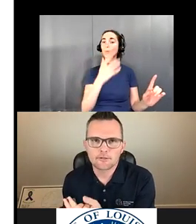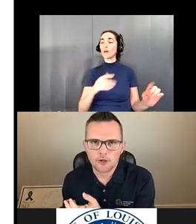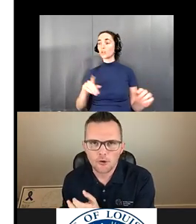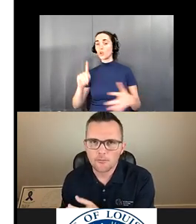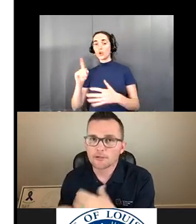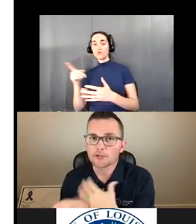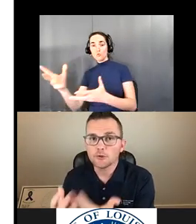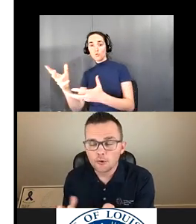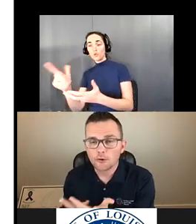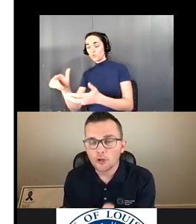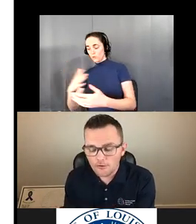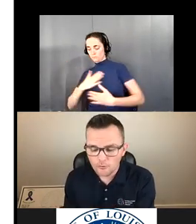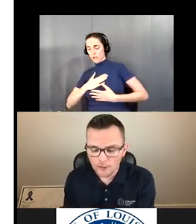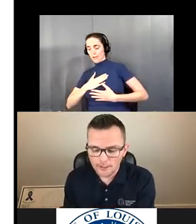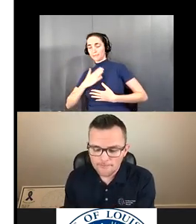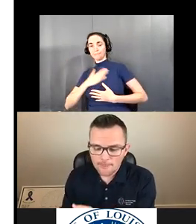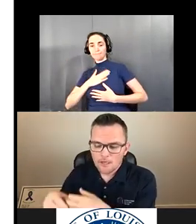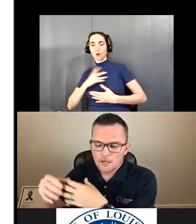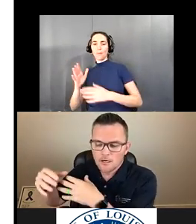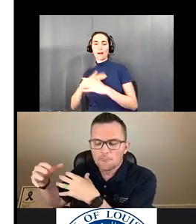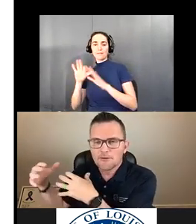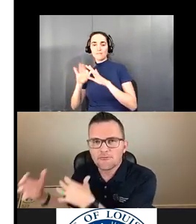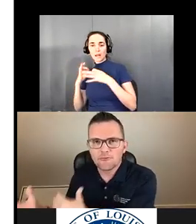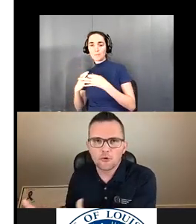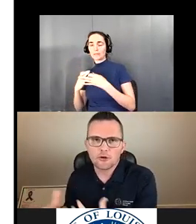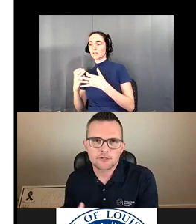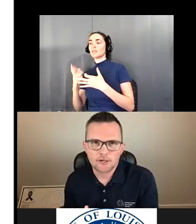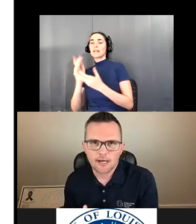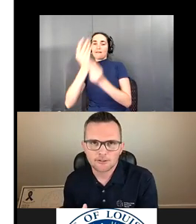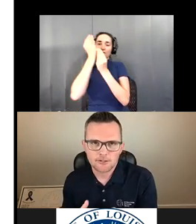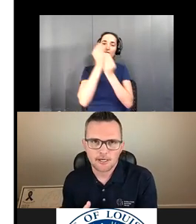to know about you or your loved 15:39:54 one before those interactions take